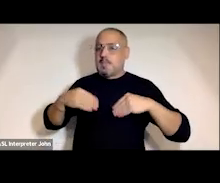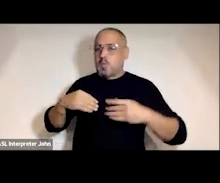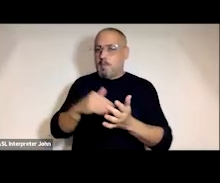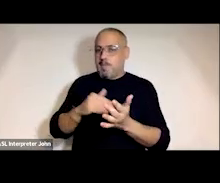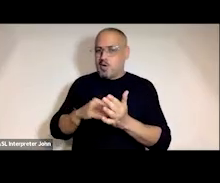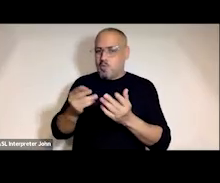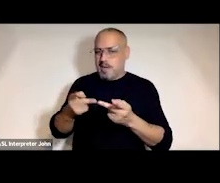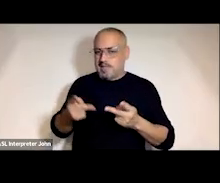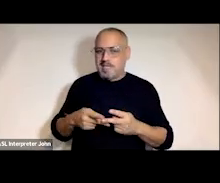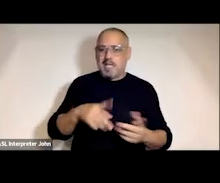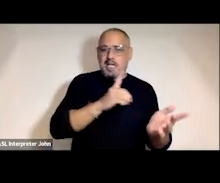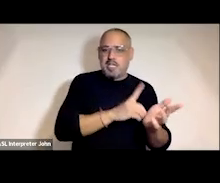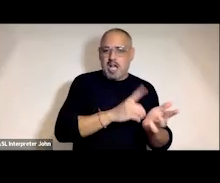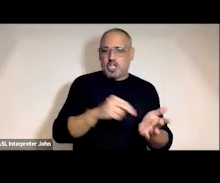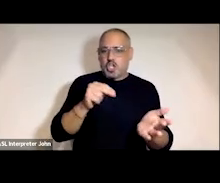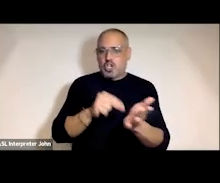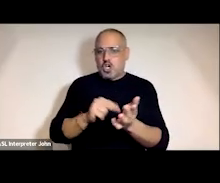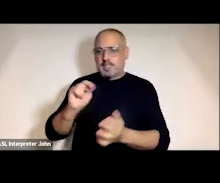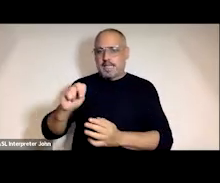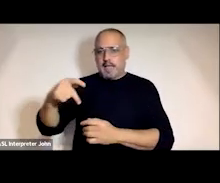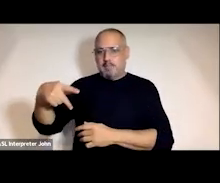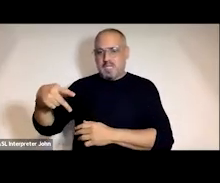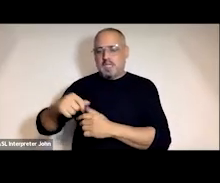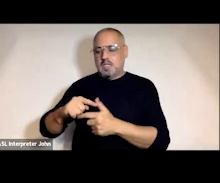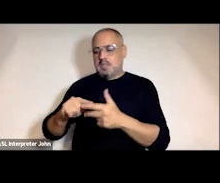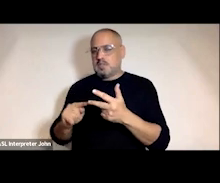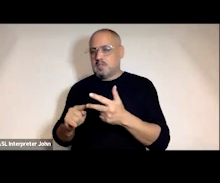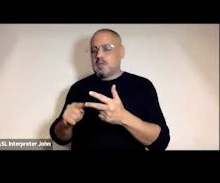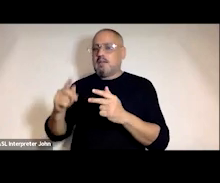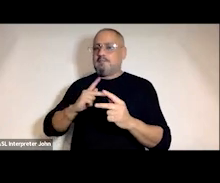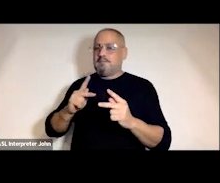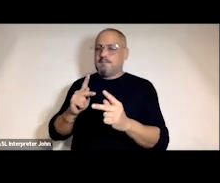a doctor, nurse, a nurse practitioner, a physician's assistant.